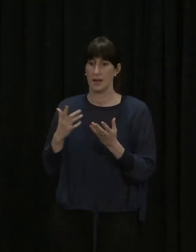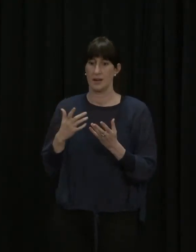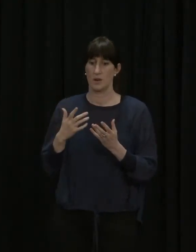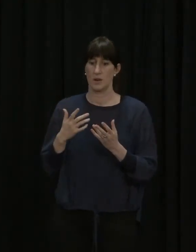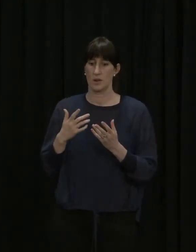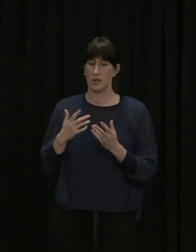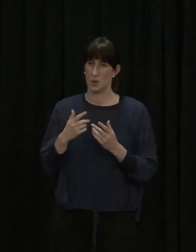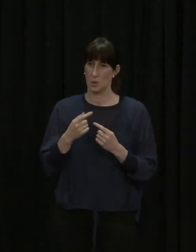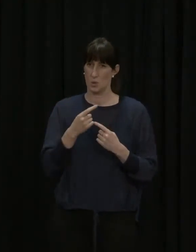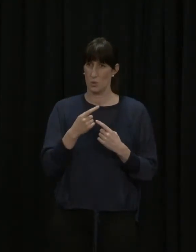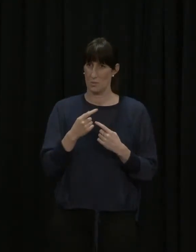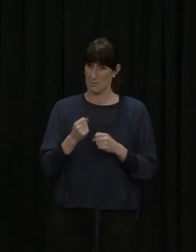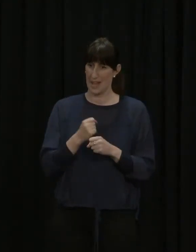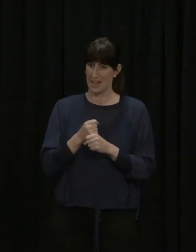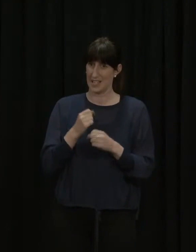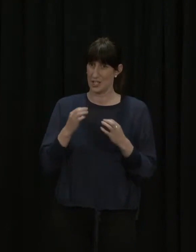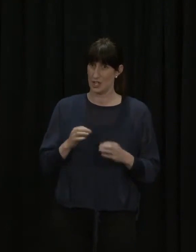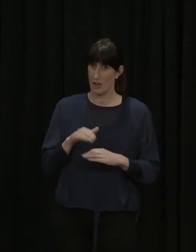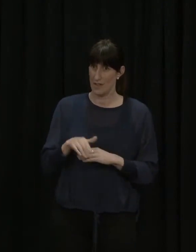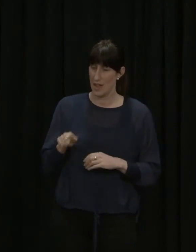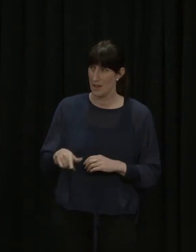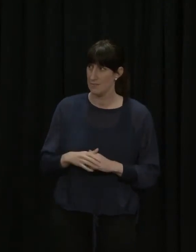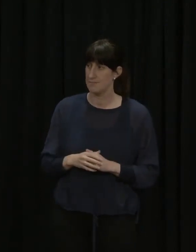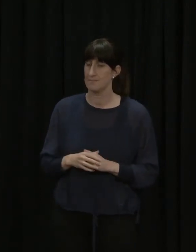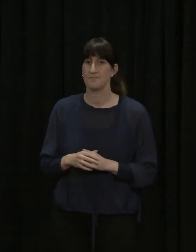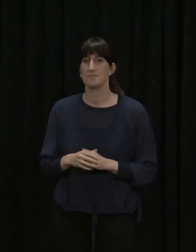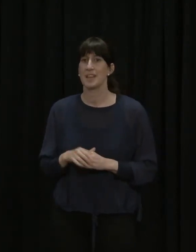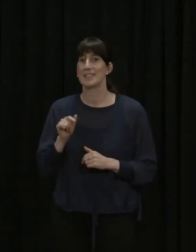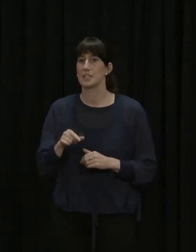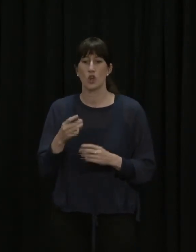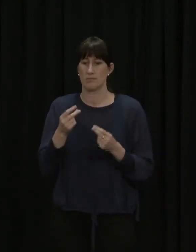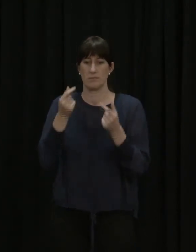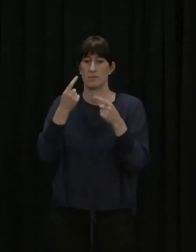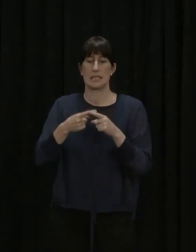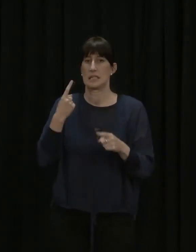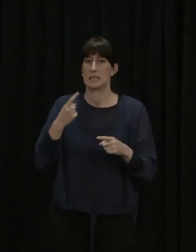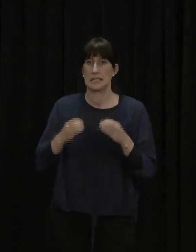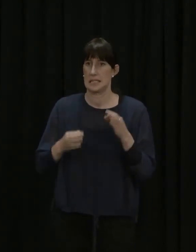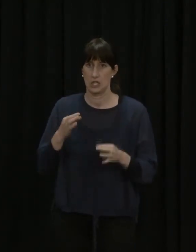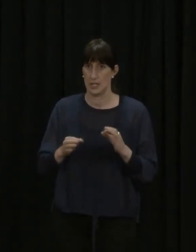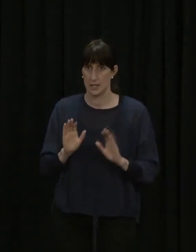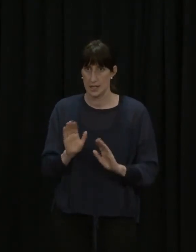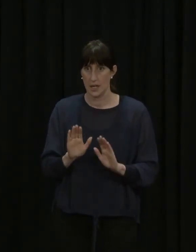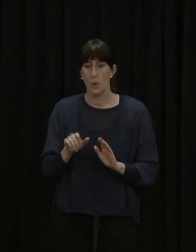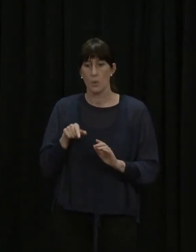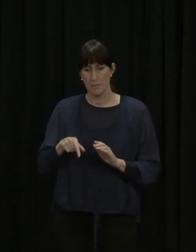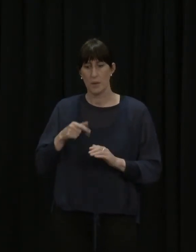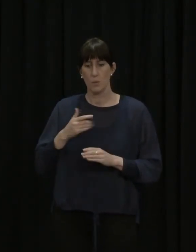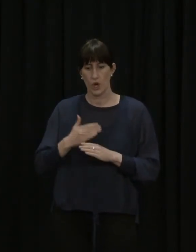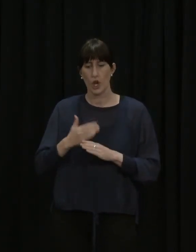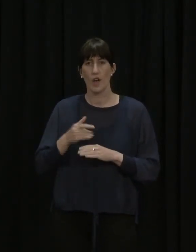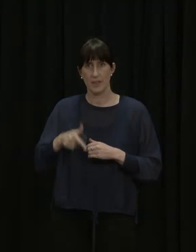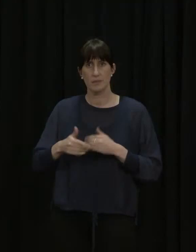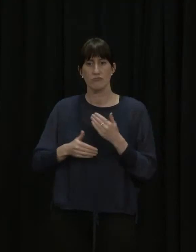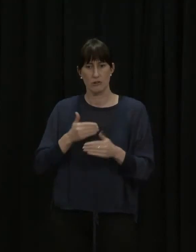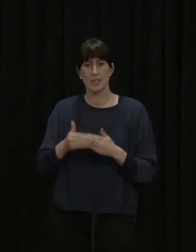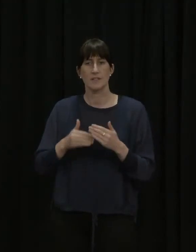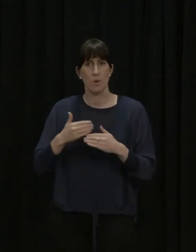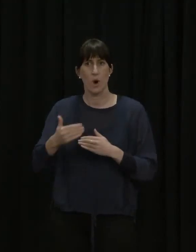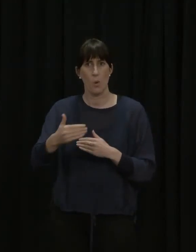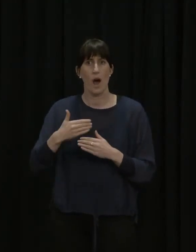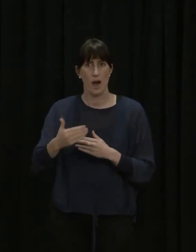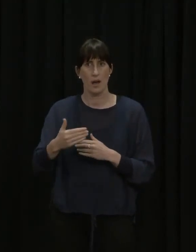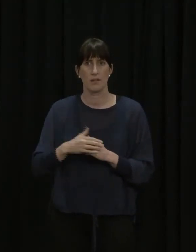taken back by the number of